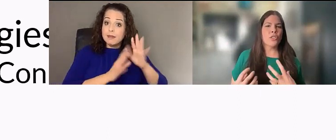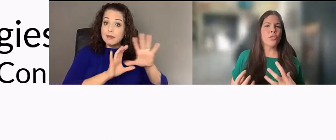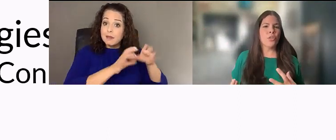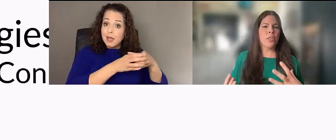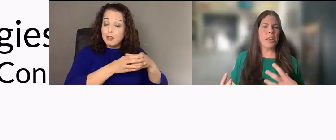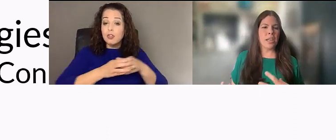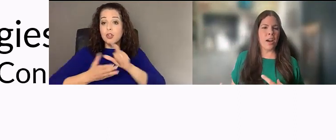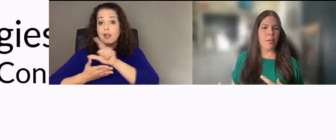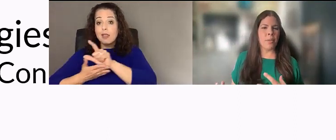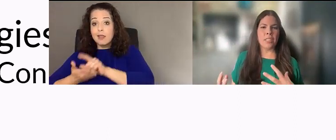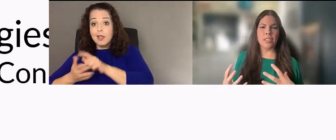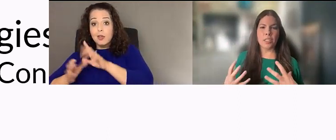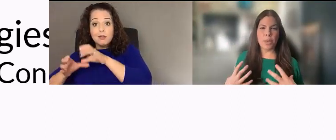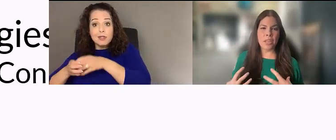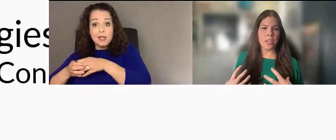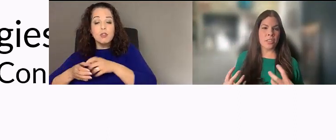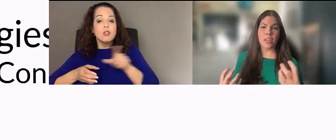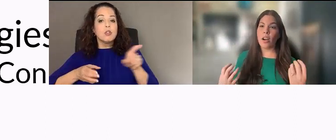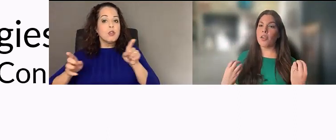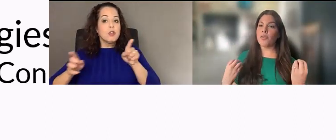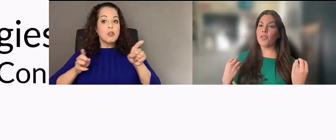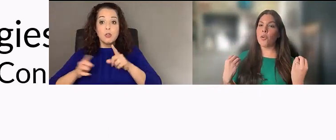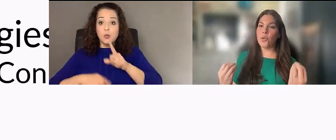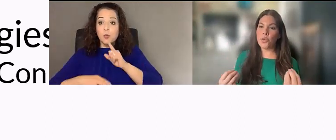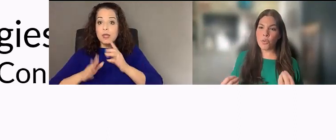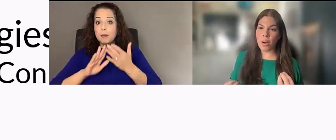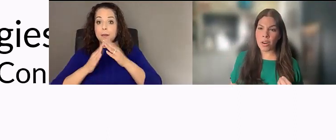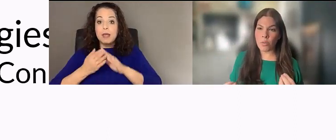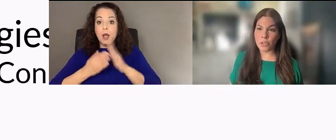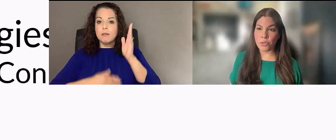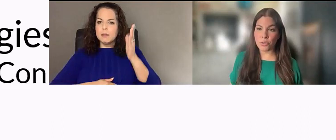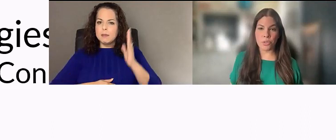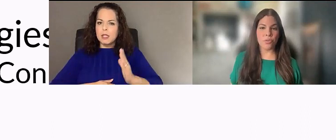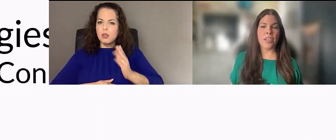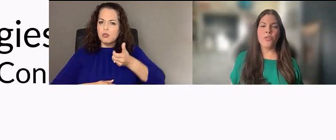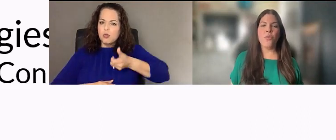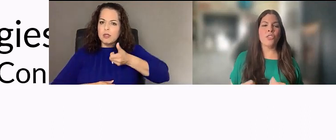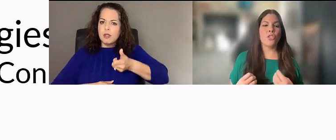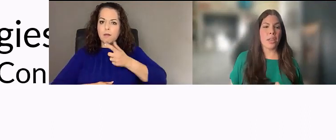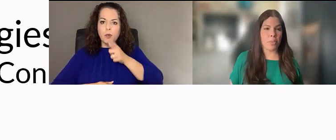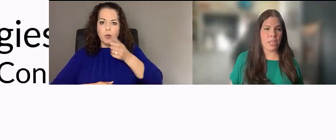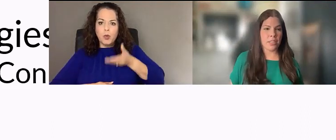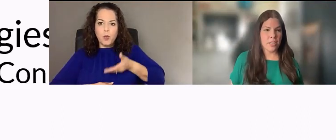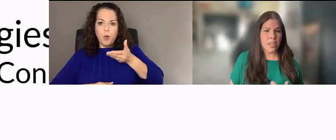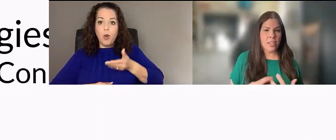to really become speakers of who you are and what you do. You want champions.